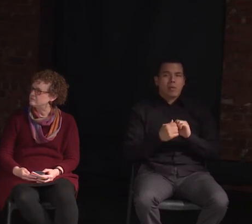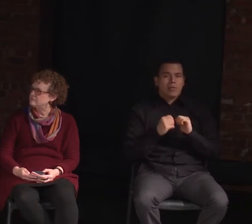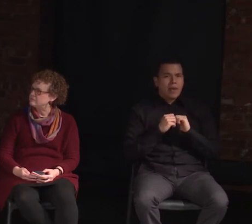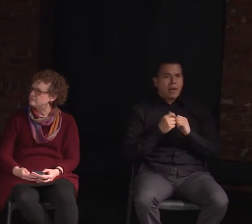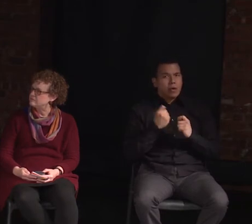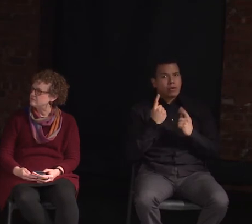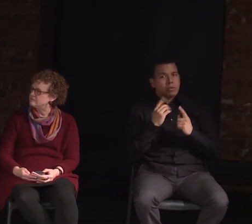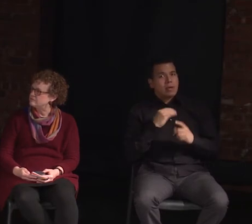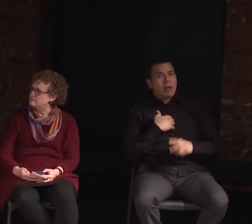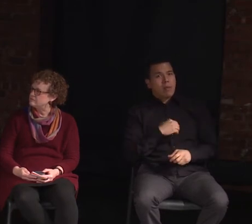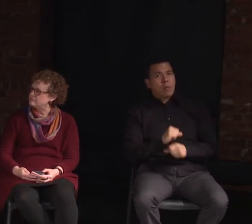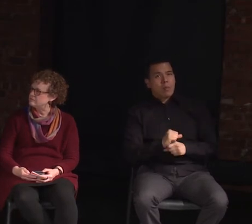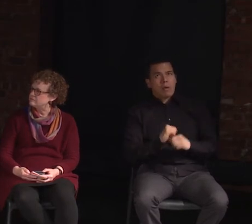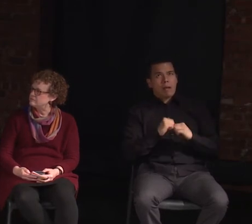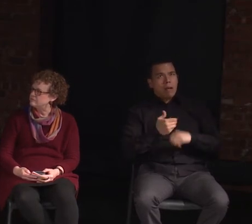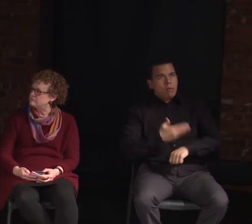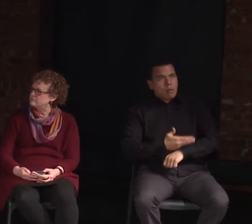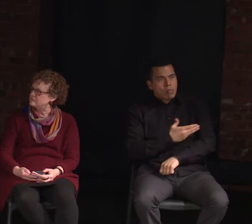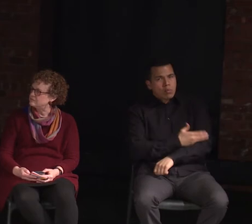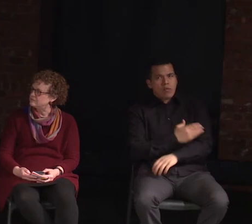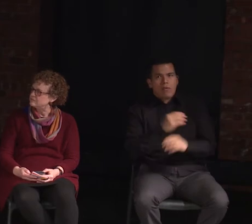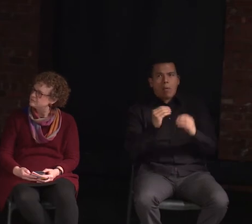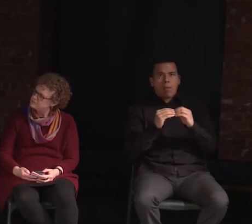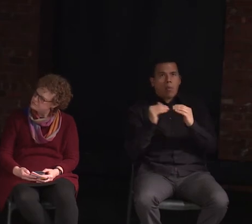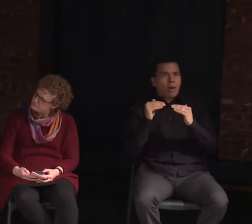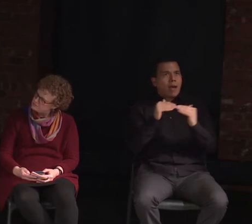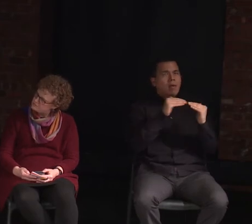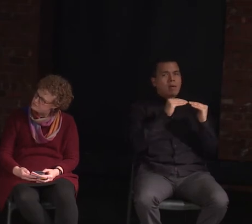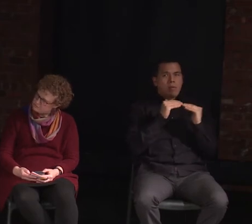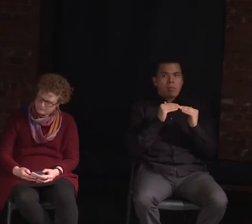it better, and how we could do it in a more equitable way, didn't start with the election.